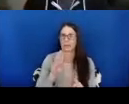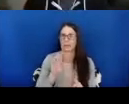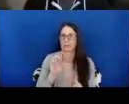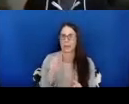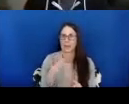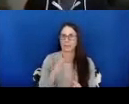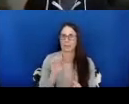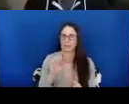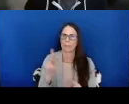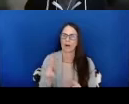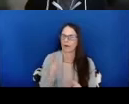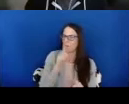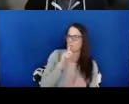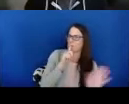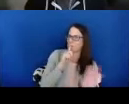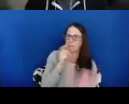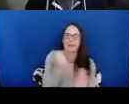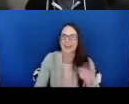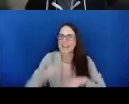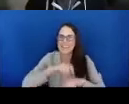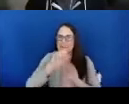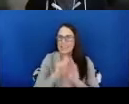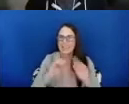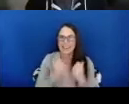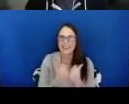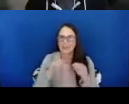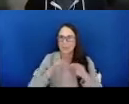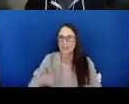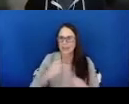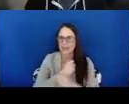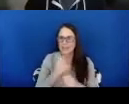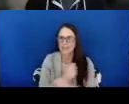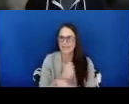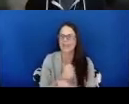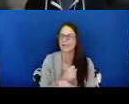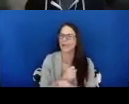puts out this kind of statistic, it's not surprising, it was used as a benchmark.